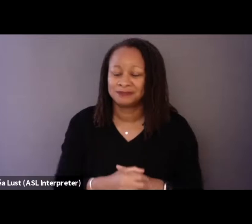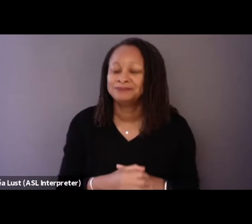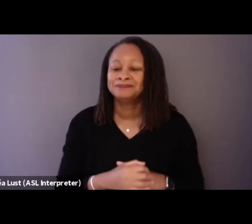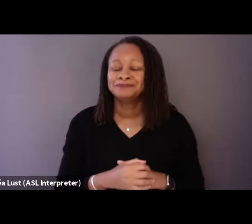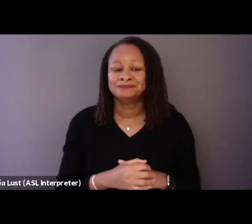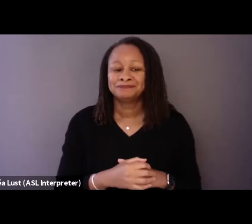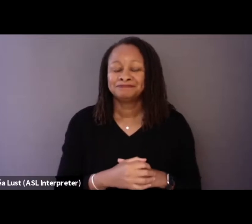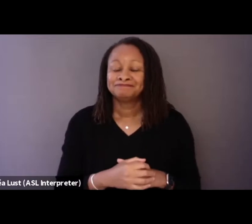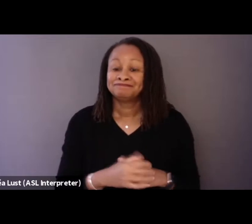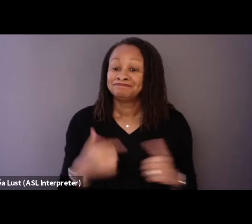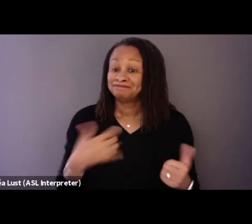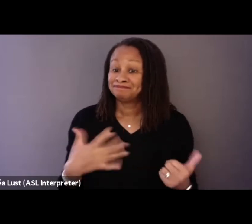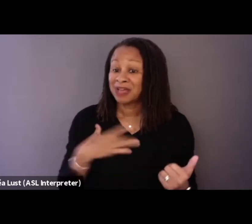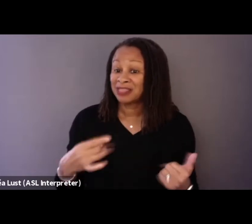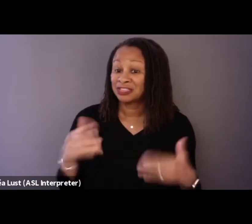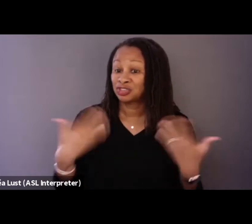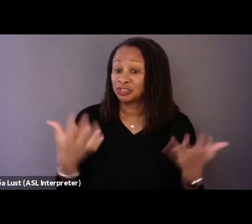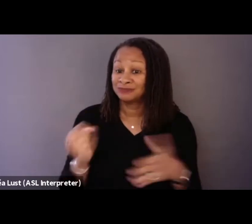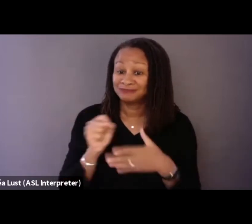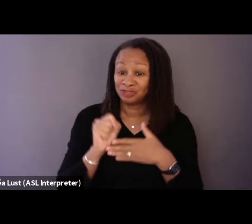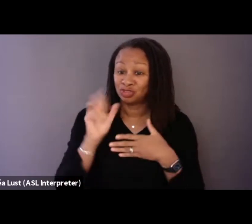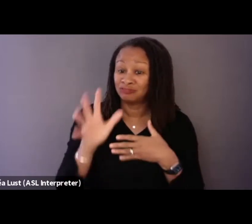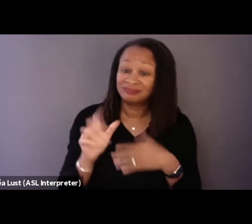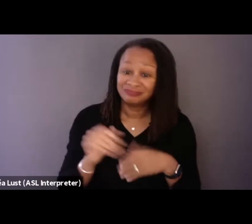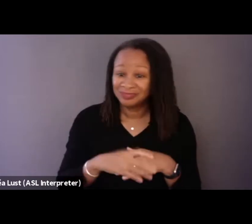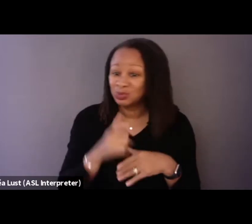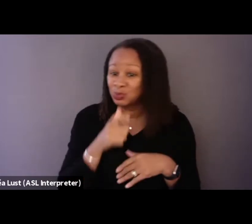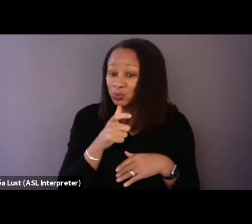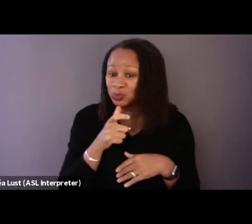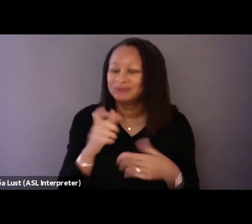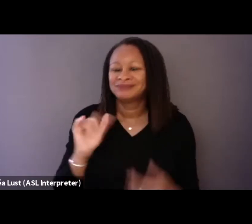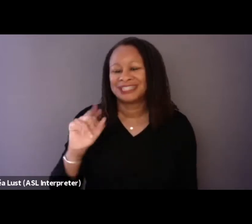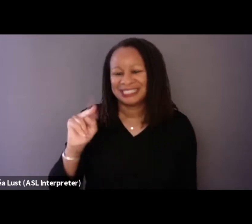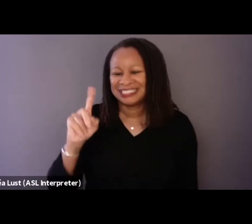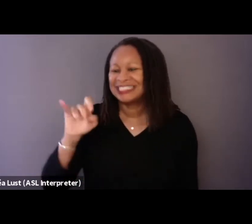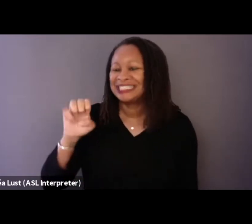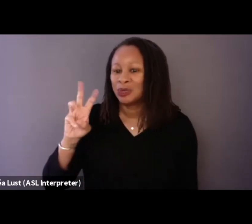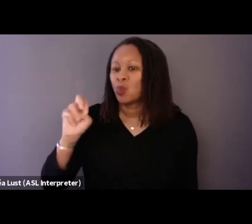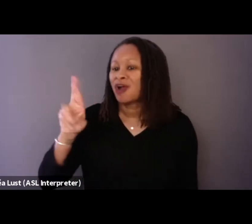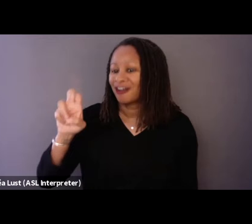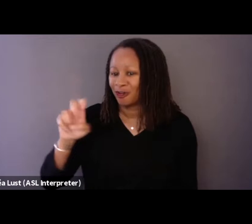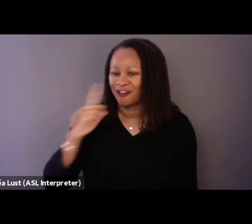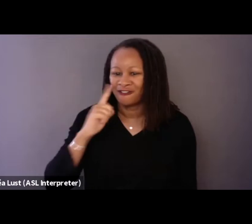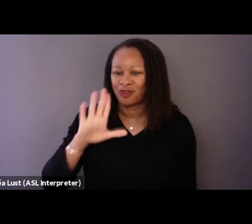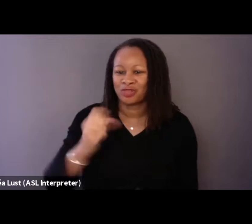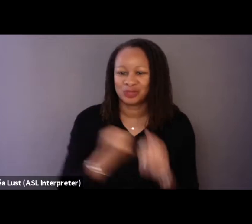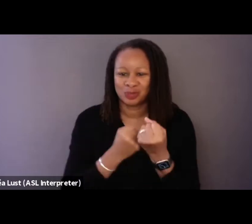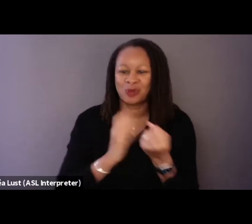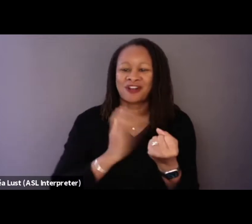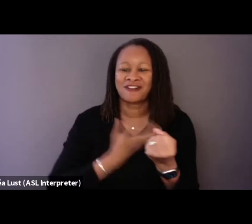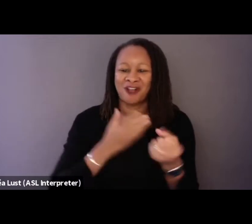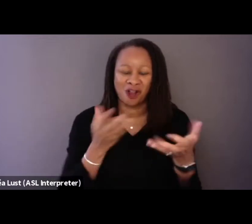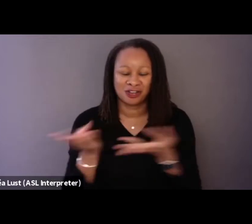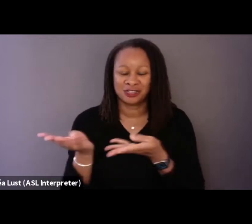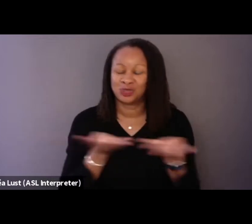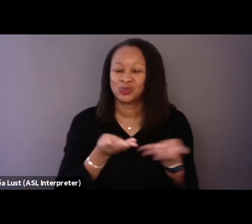I would like to give a shout-out as always, to IndieWire for their support of our screening series.